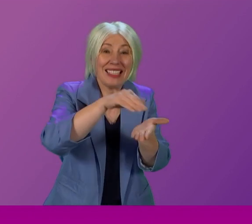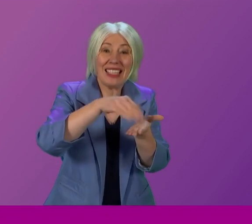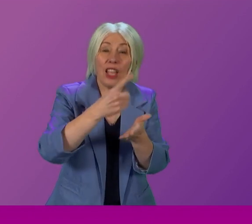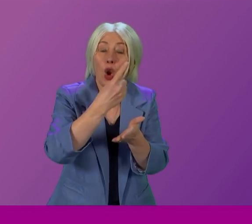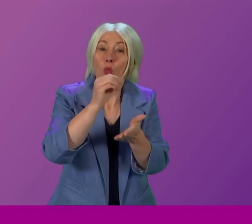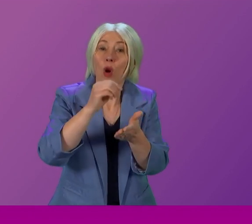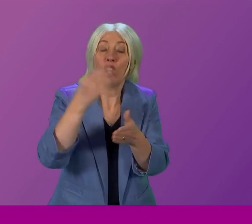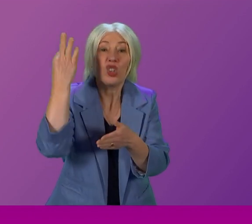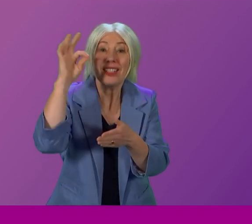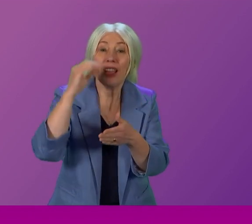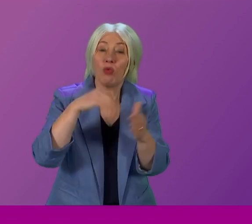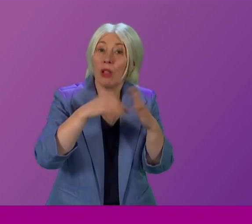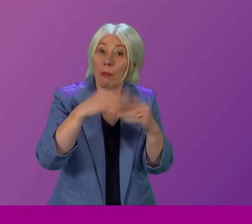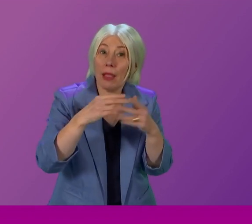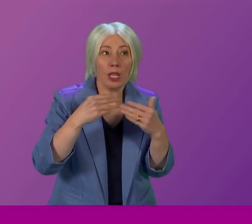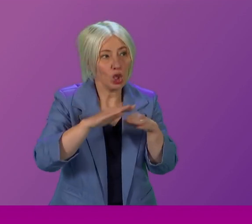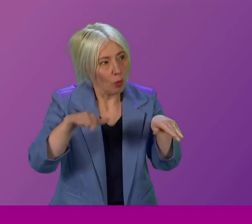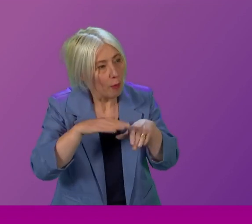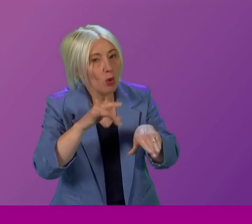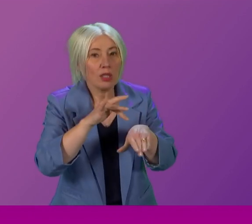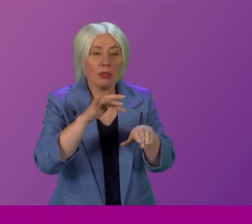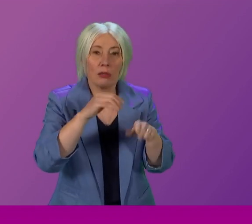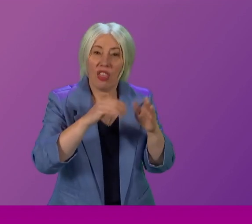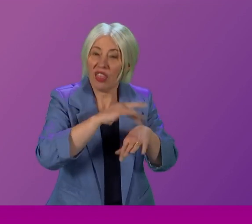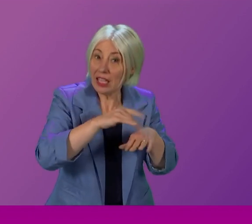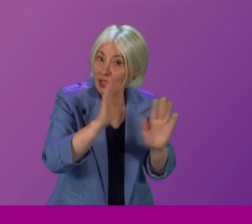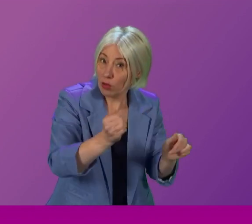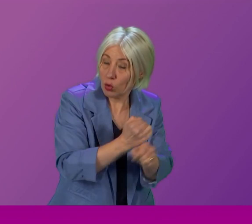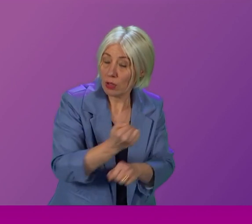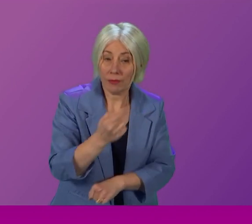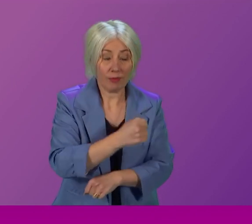including swimming pools and theatres. Glasgow is considering slashing care placements for children,